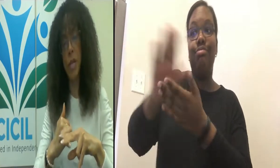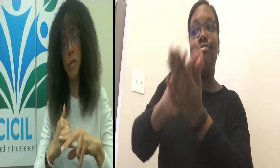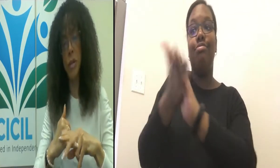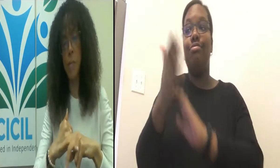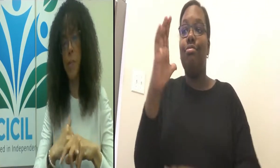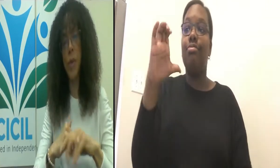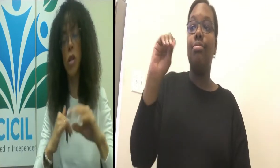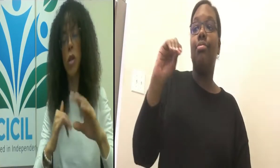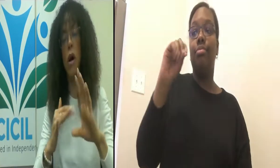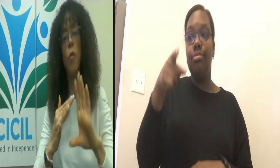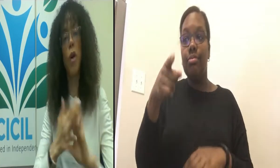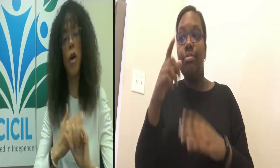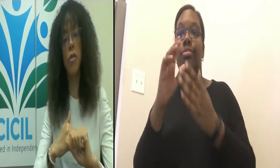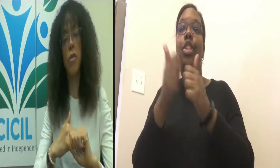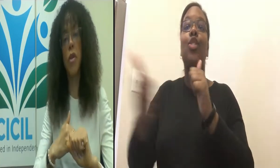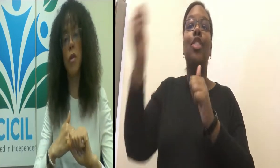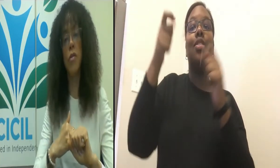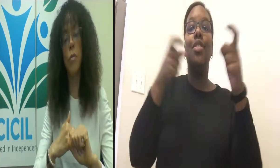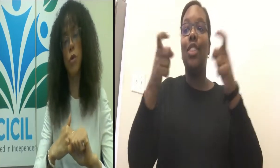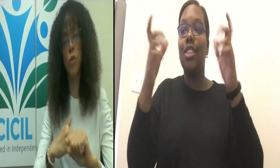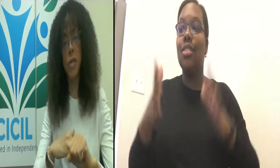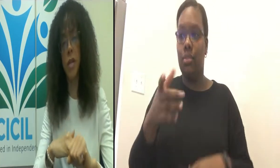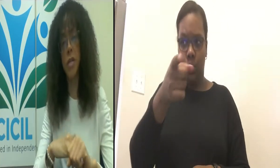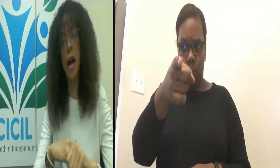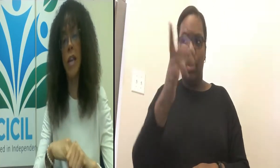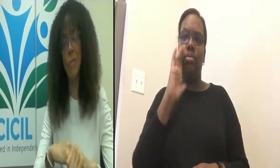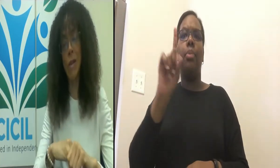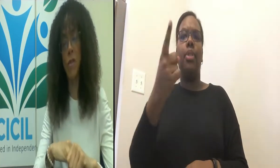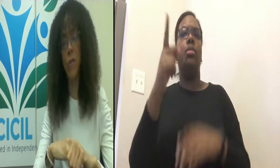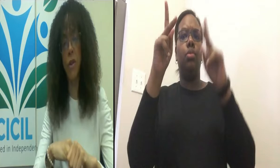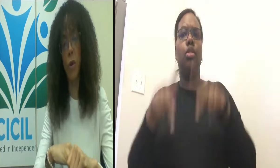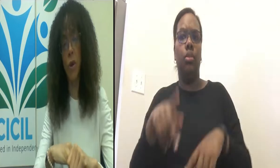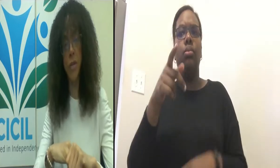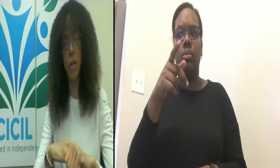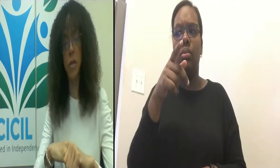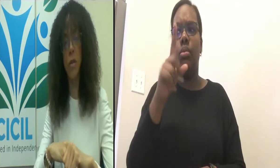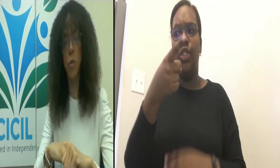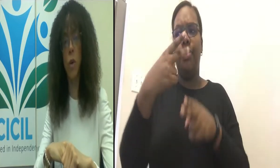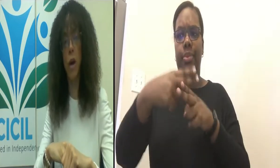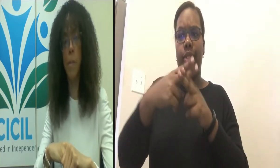have them walk you through the most recent budget for the organization along